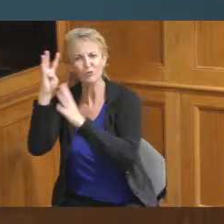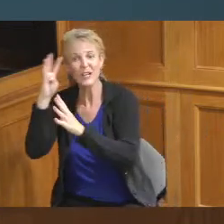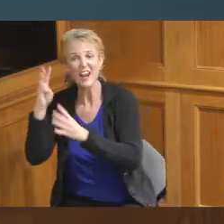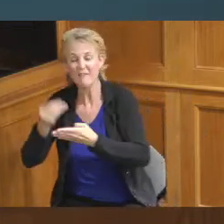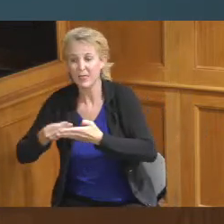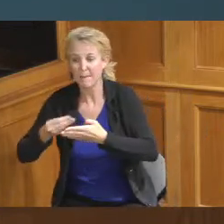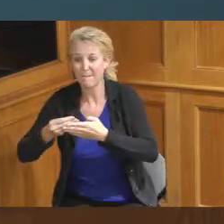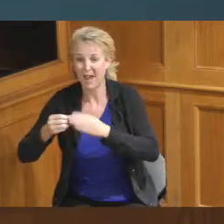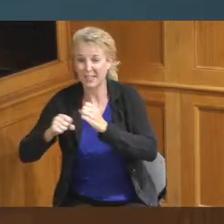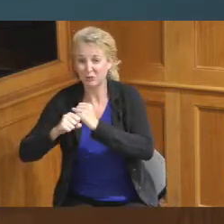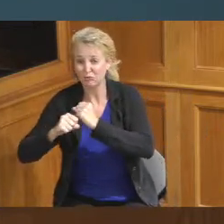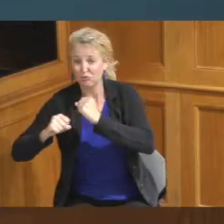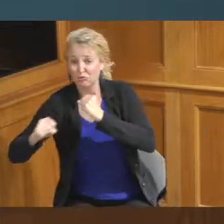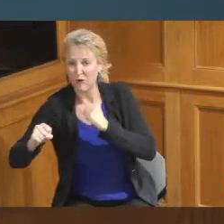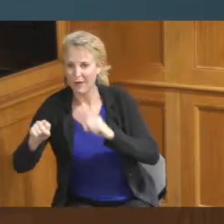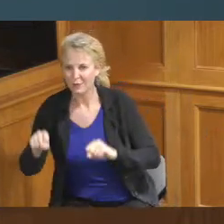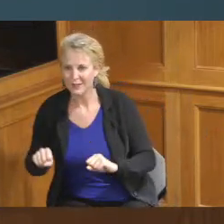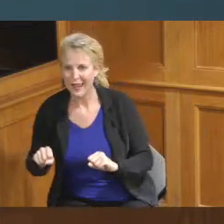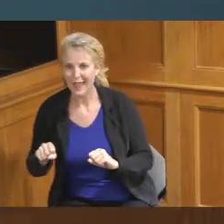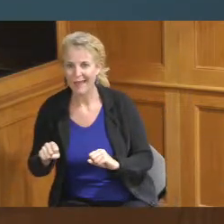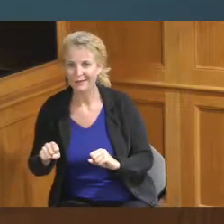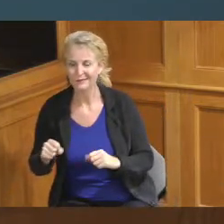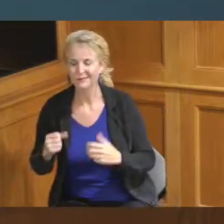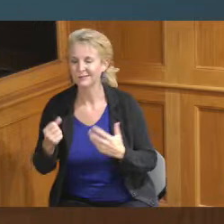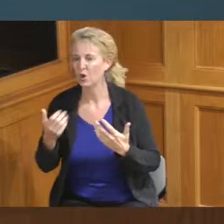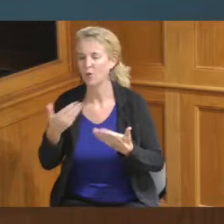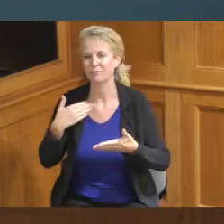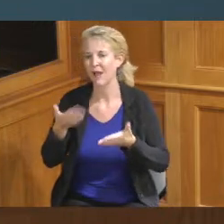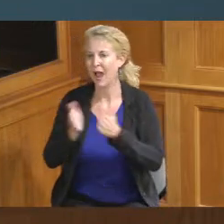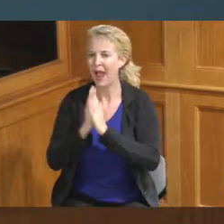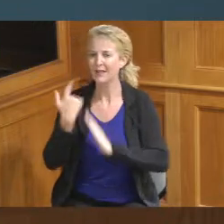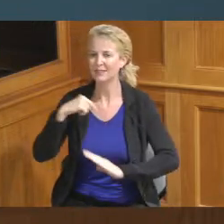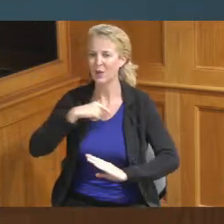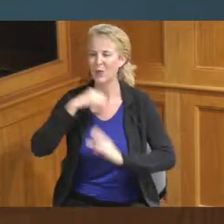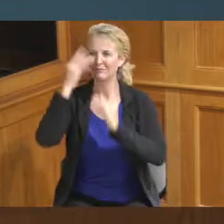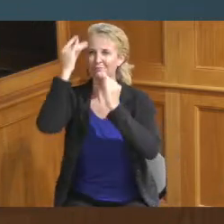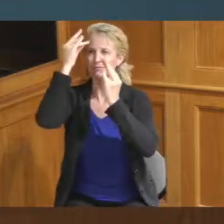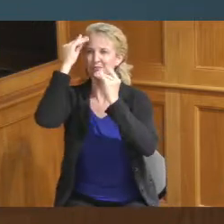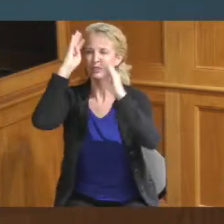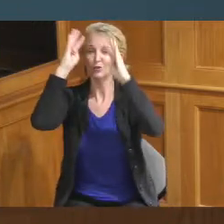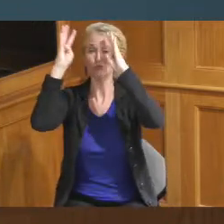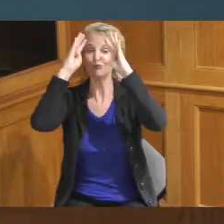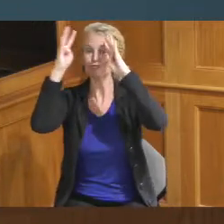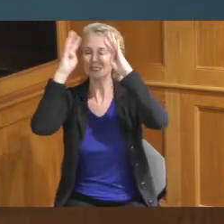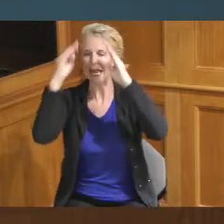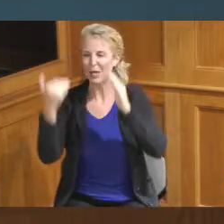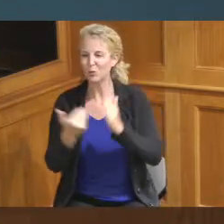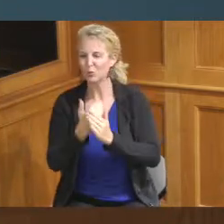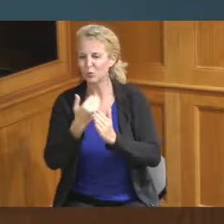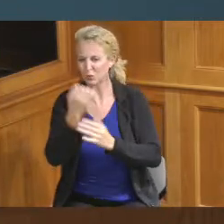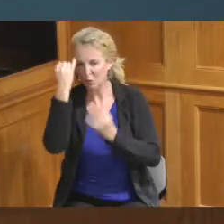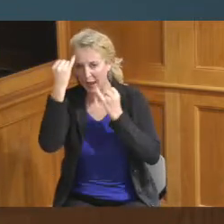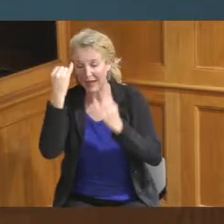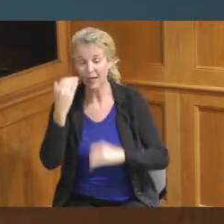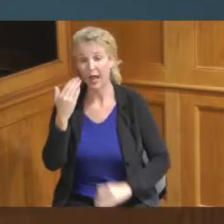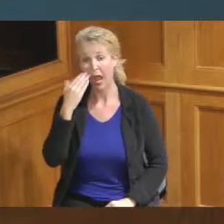stretch it I don't know but I just ask to be creative so I know there's other programs Vice